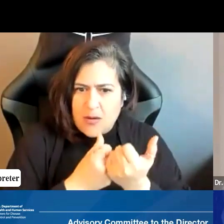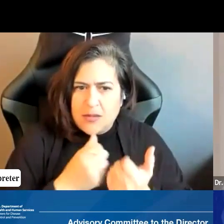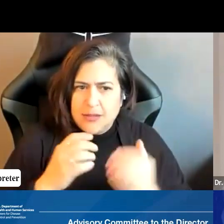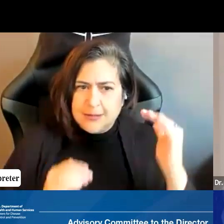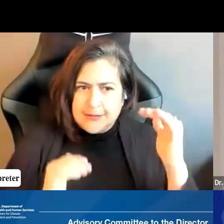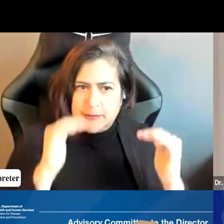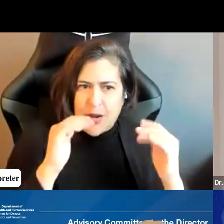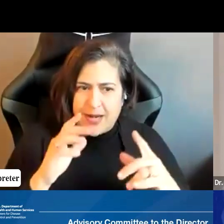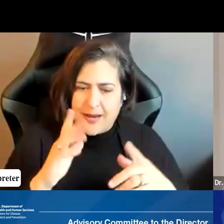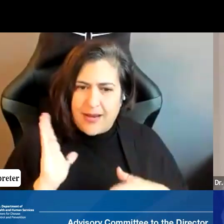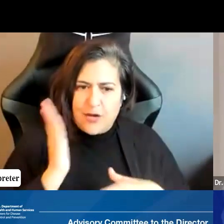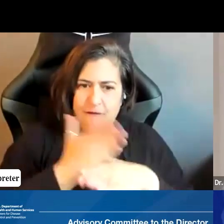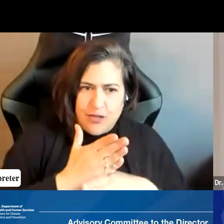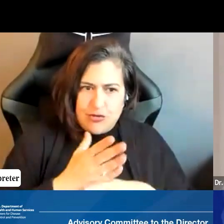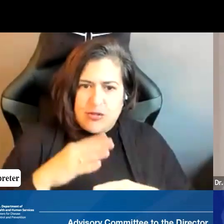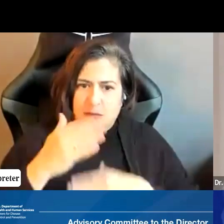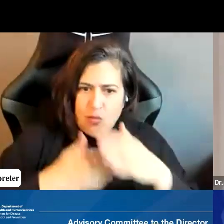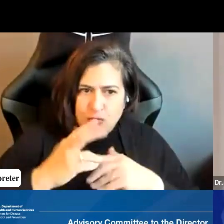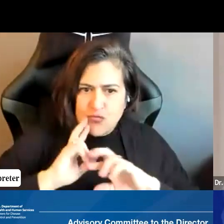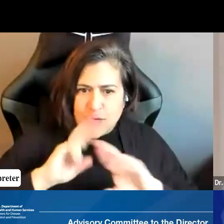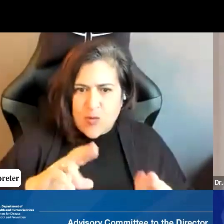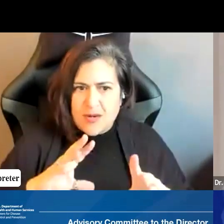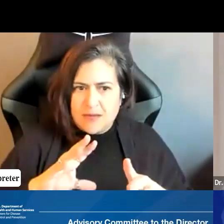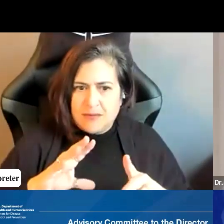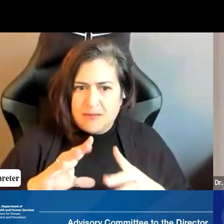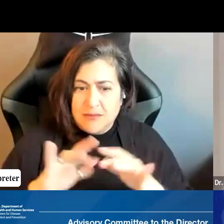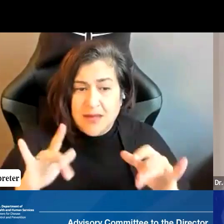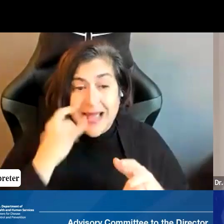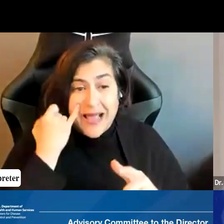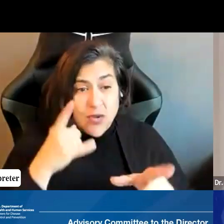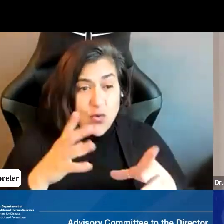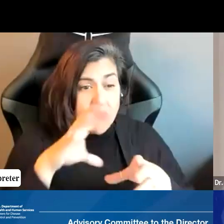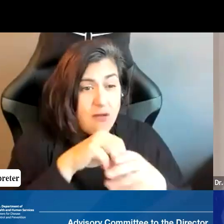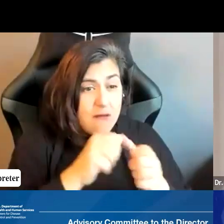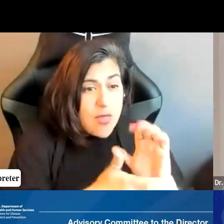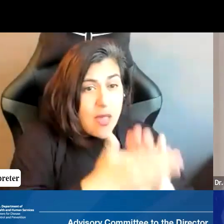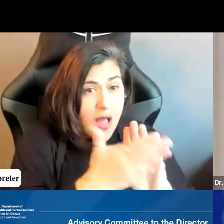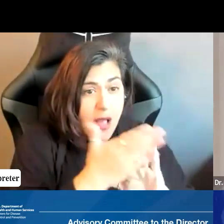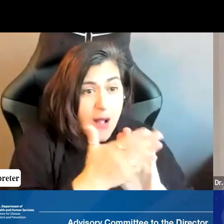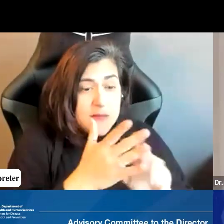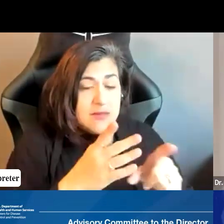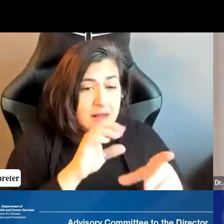the progress reporting, et cetera. If you're in ops and you're sitting over off the side and thinking, well, that's not really me.